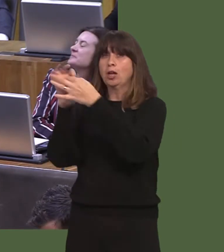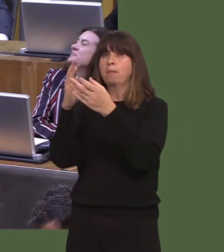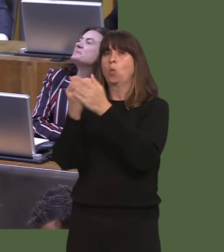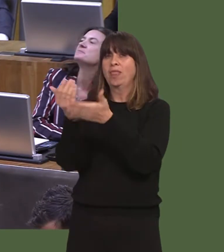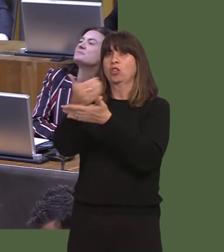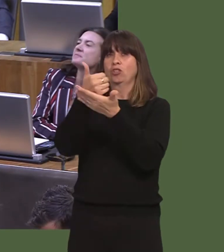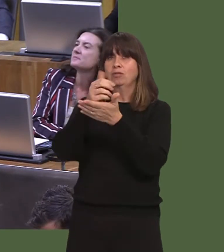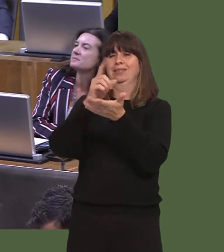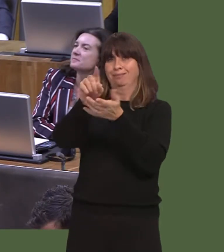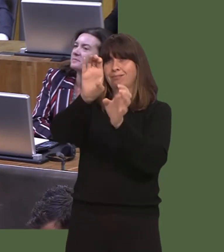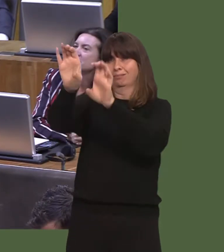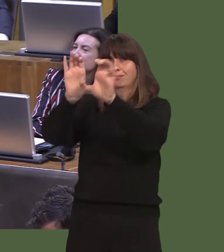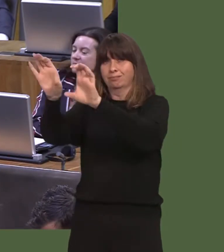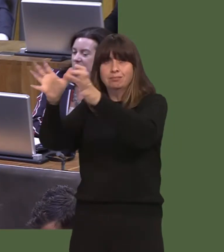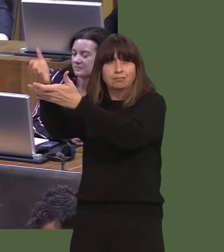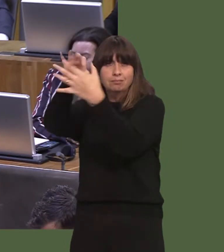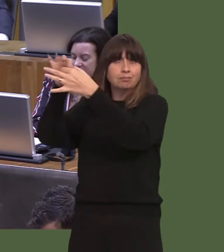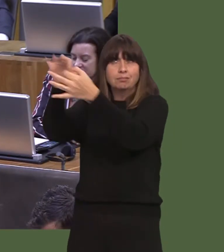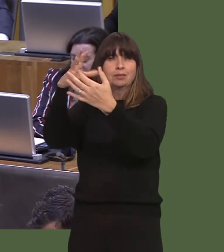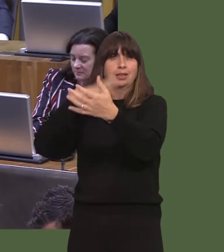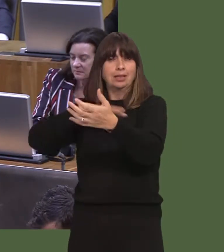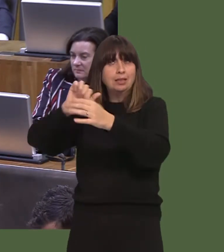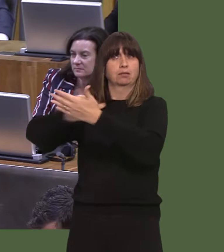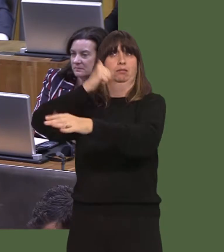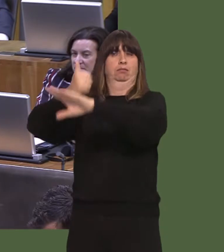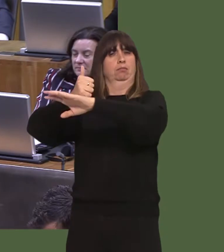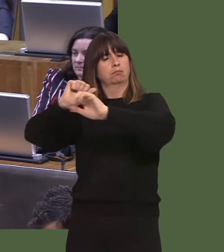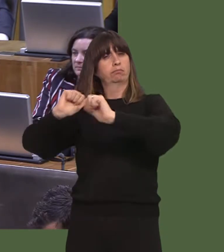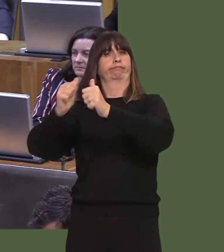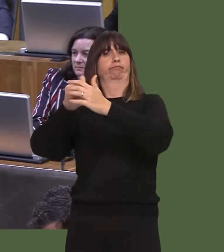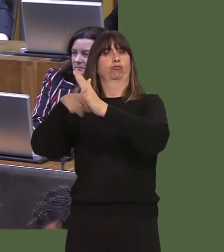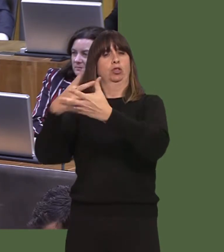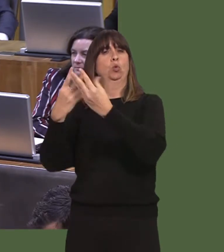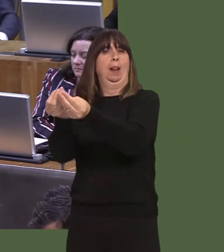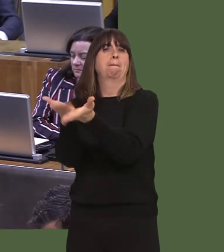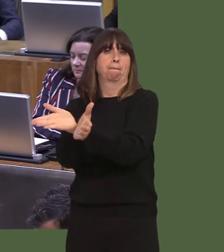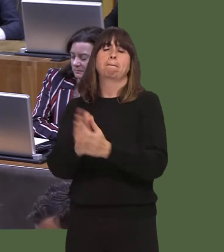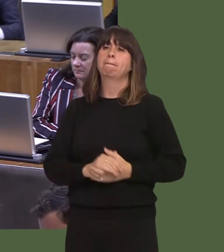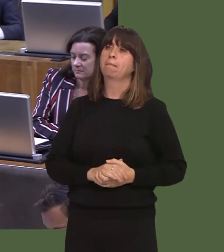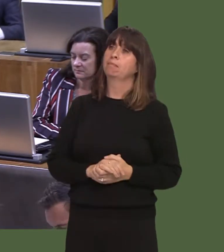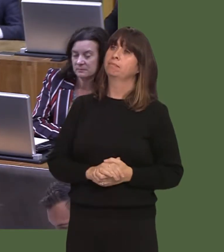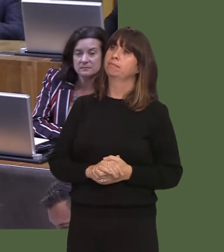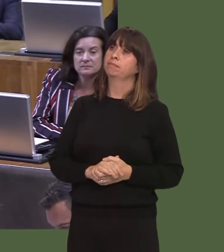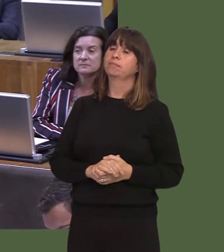So, the money is there, it's a question of getting the right project in place in order to assist those who need it.